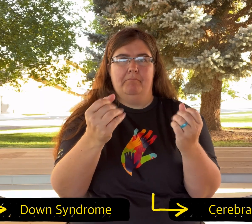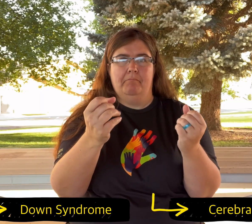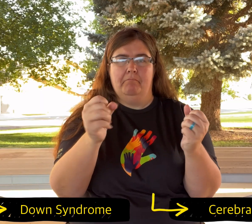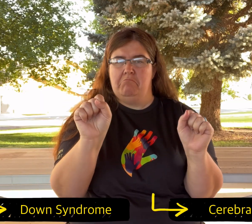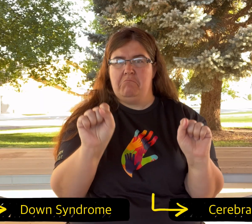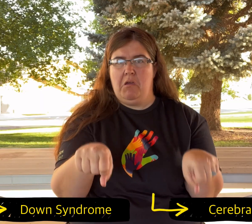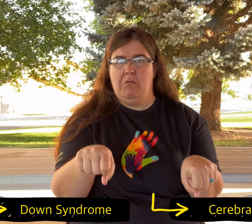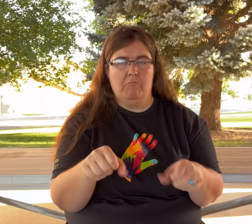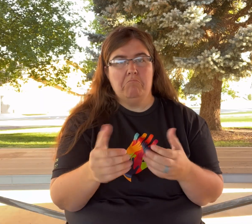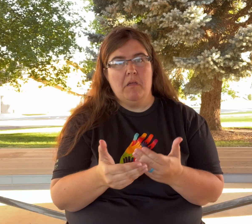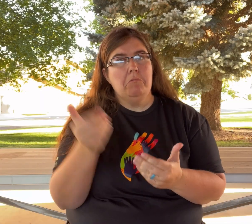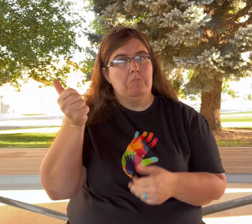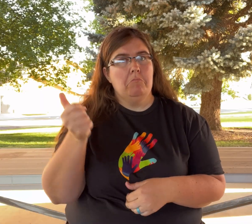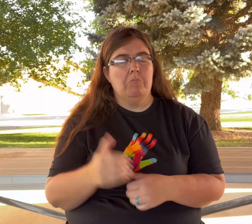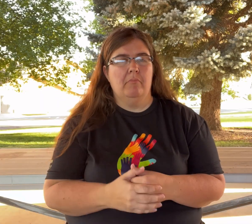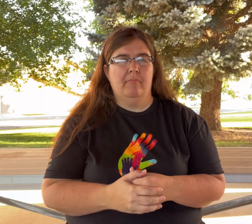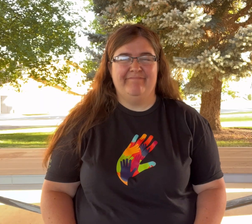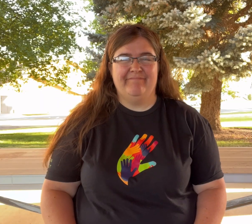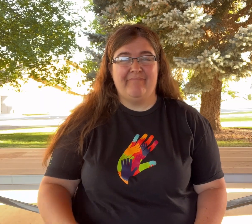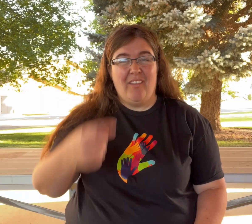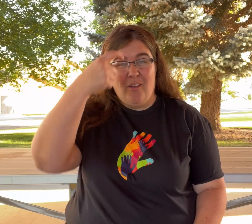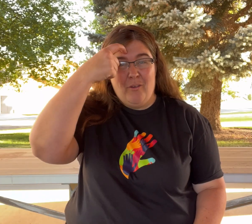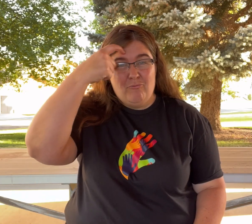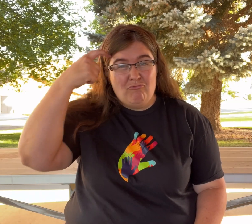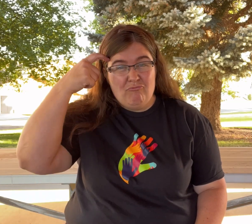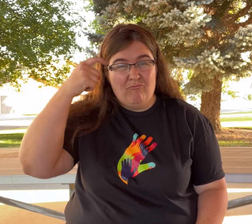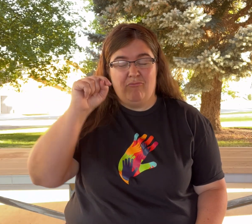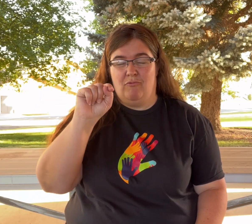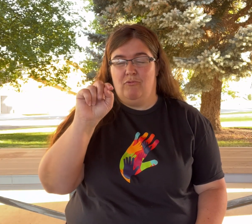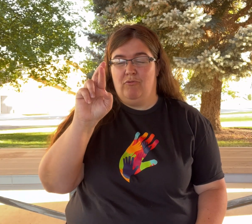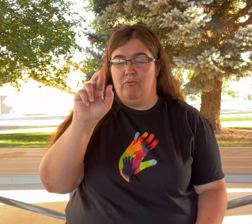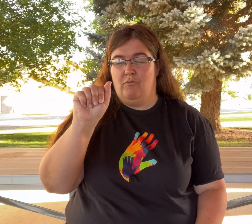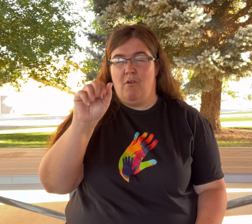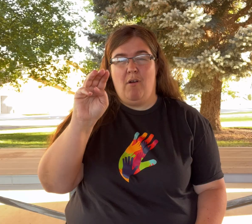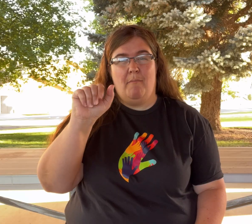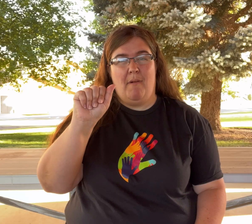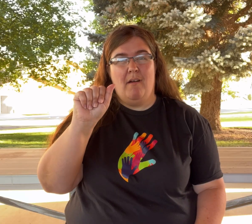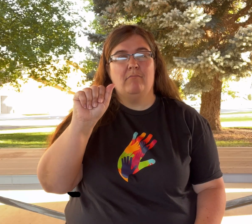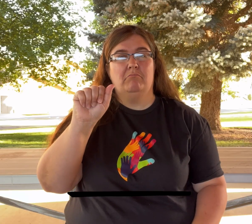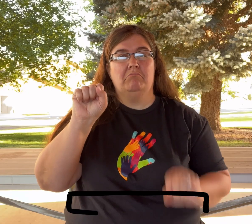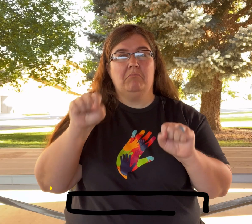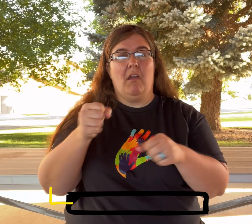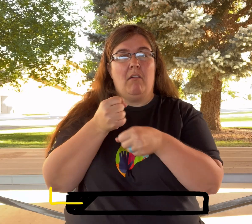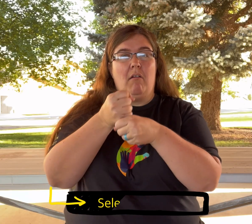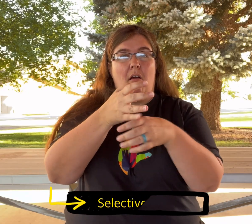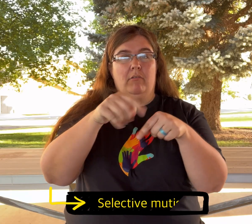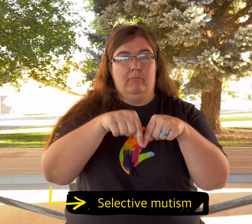are able to sign and communicate much easier. Trauma also causes another condition called